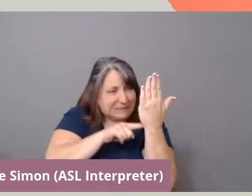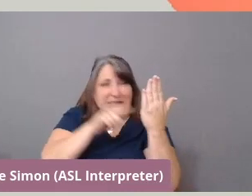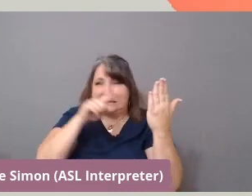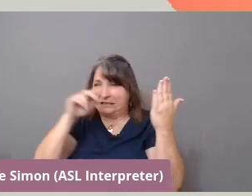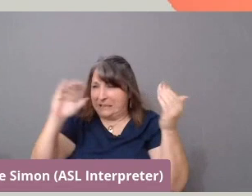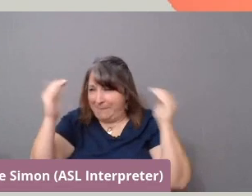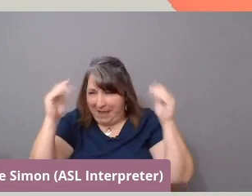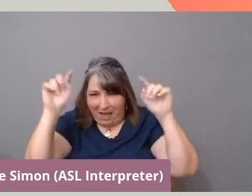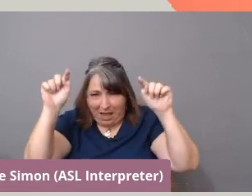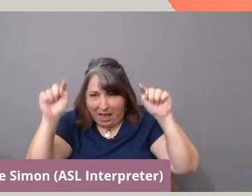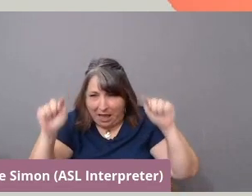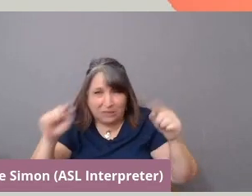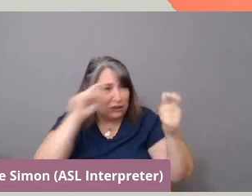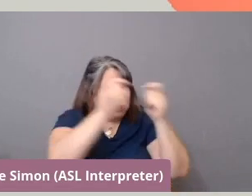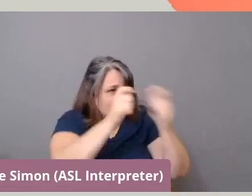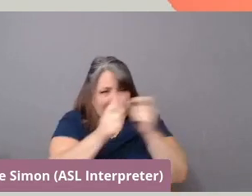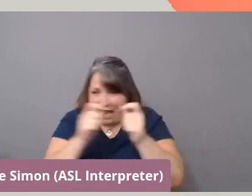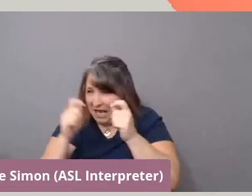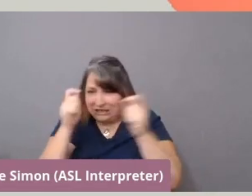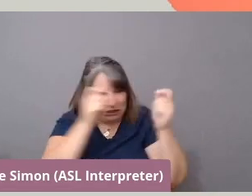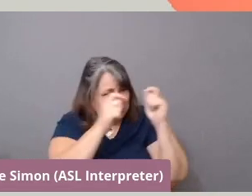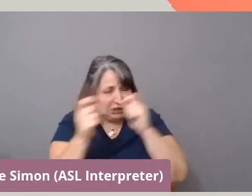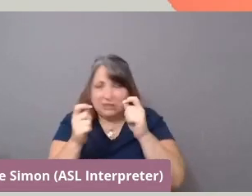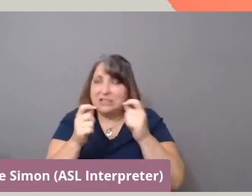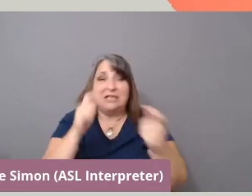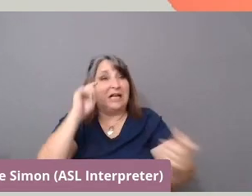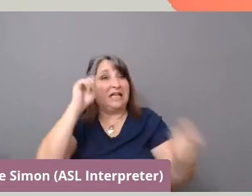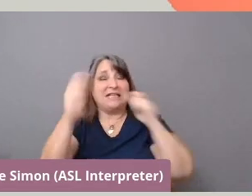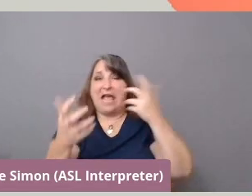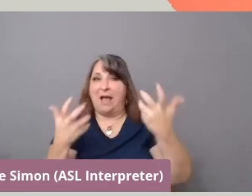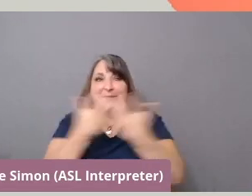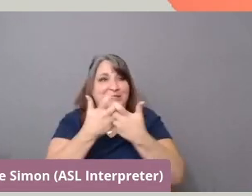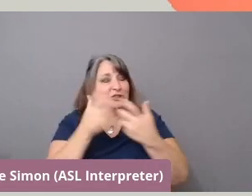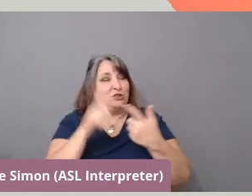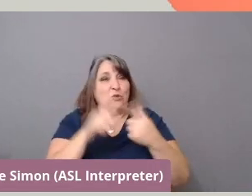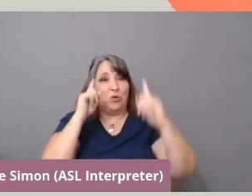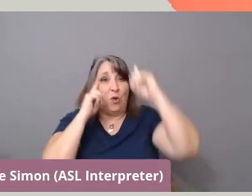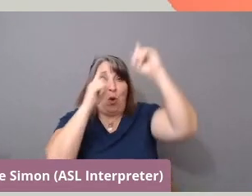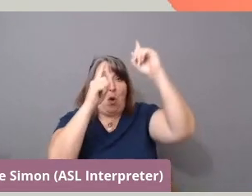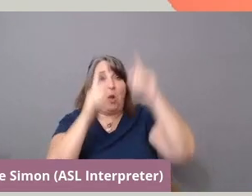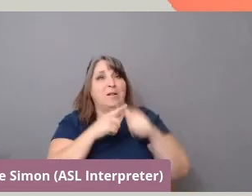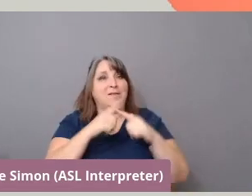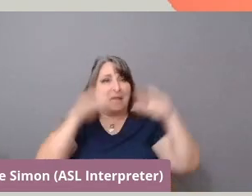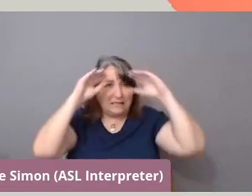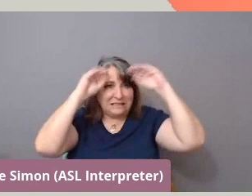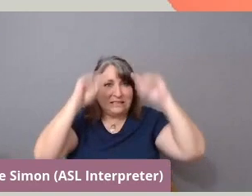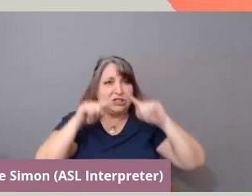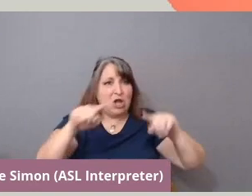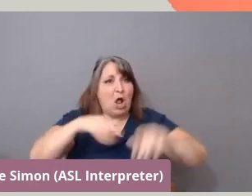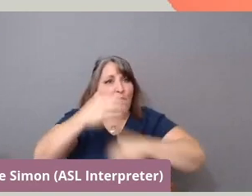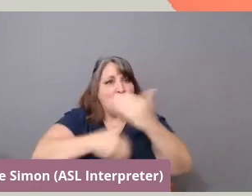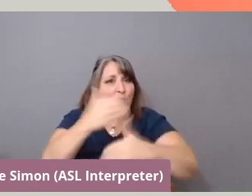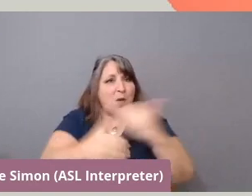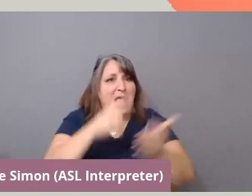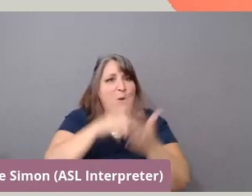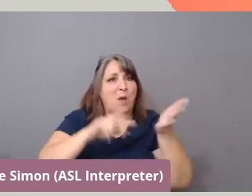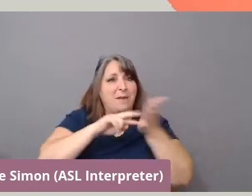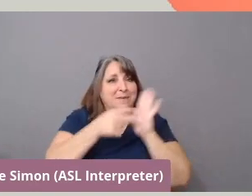adapting to what it is that their goal is, and then teaching them along the way what it means to continue to use this asset as they